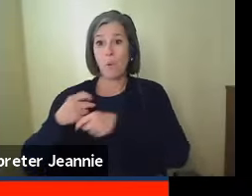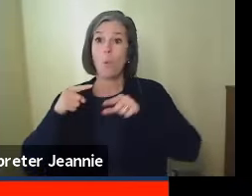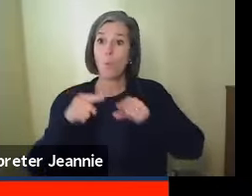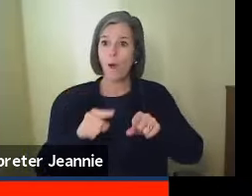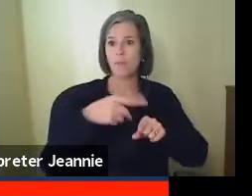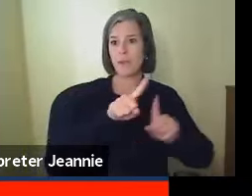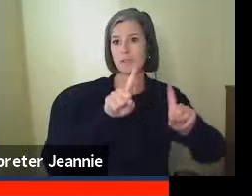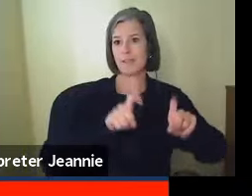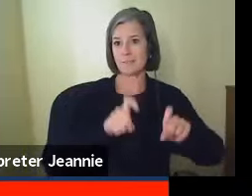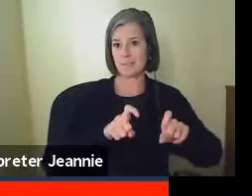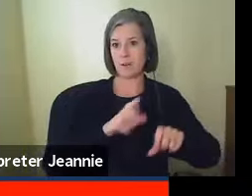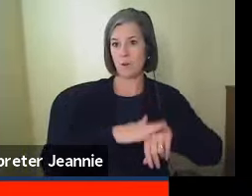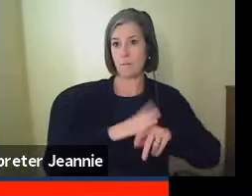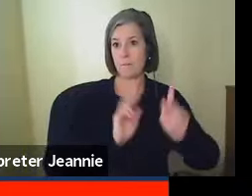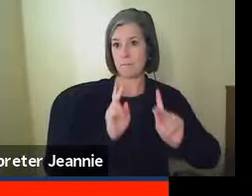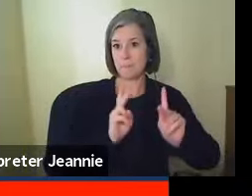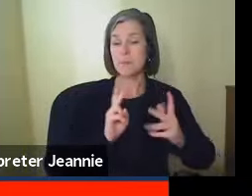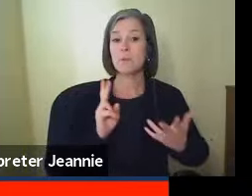So that we could be stockpiling this vaccine and as